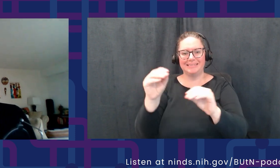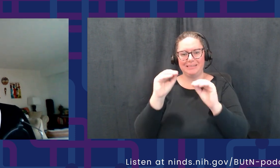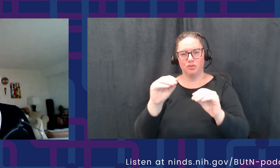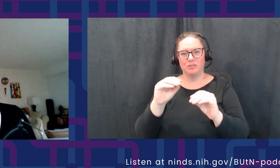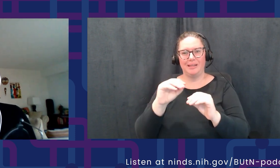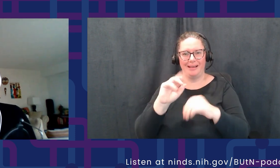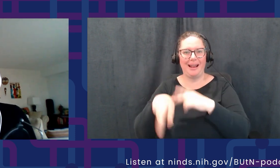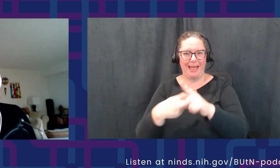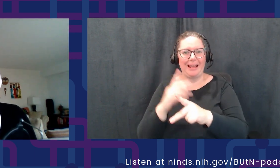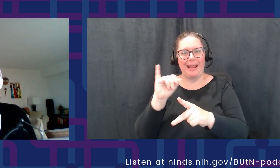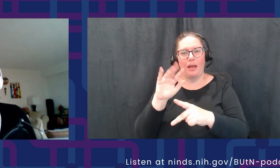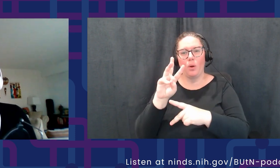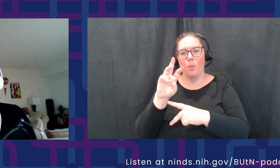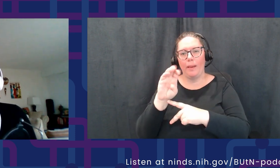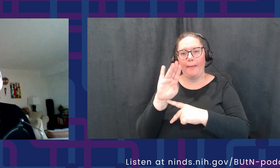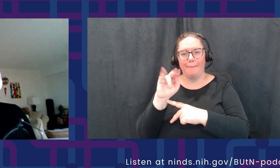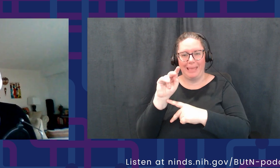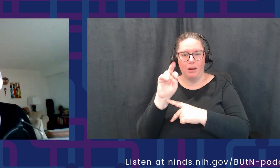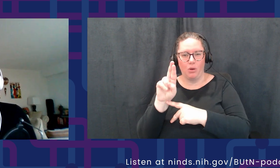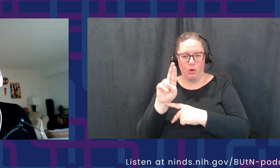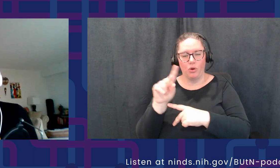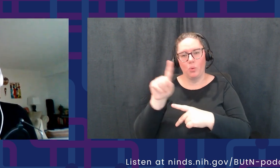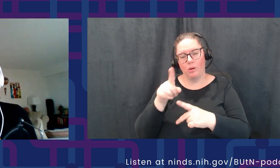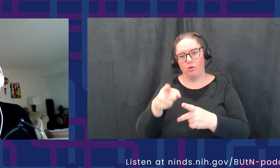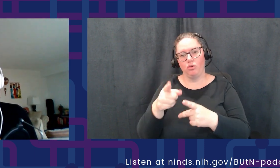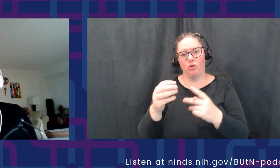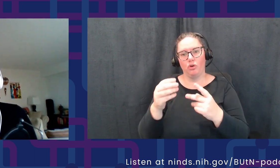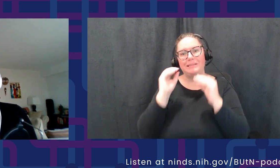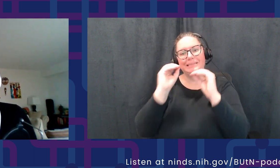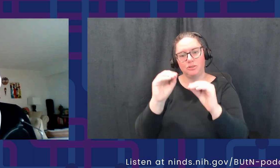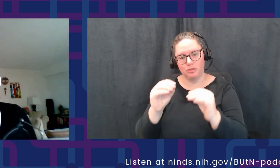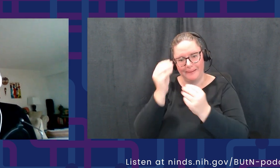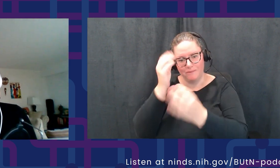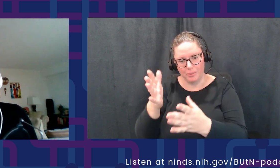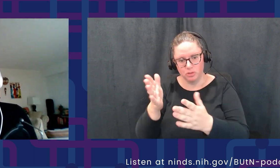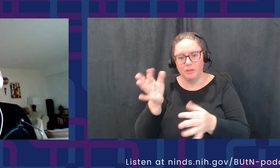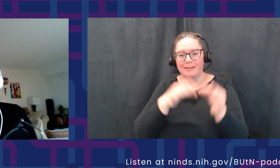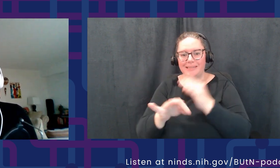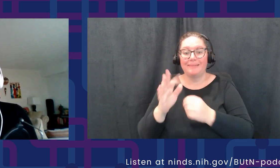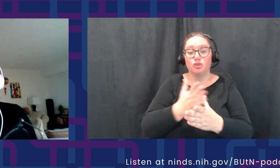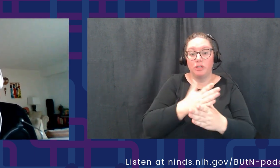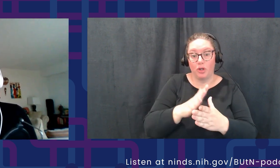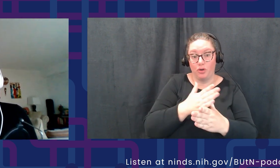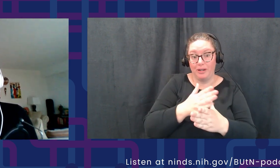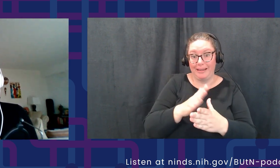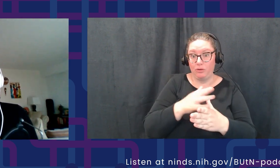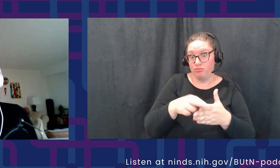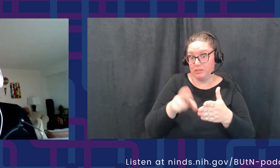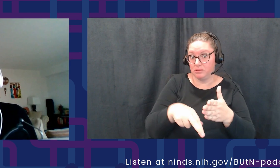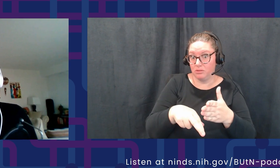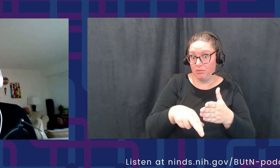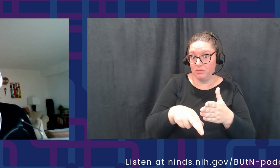webinar perhaps where you're more giving-- teaching information versus just sharing results of a study that you've done.